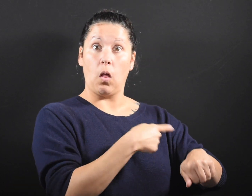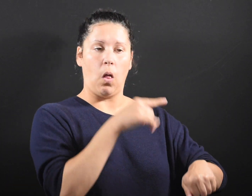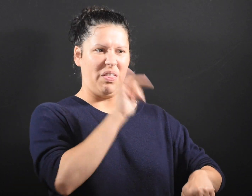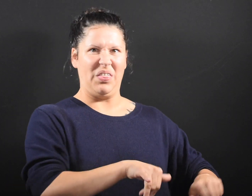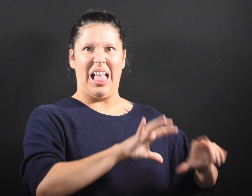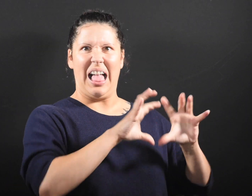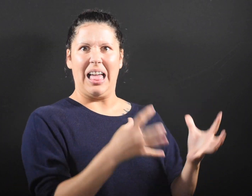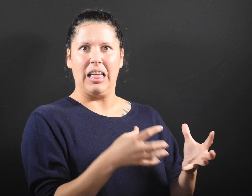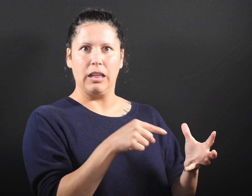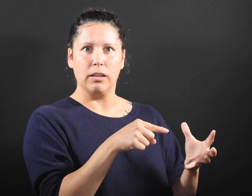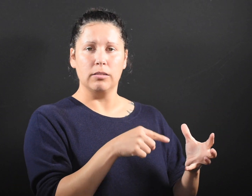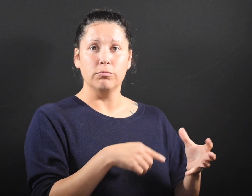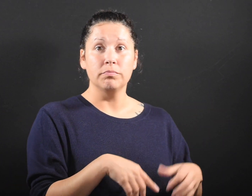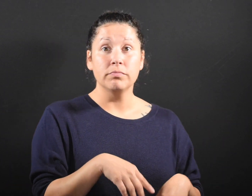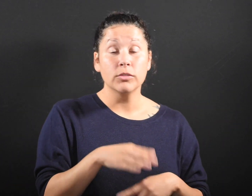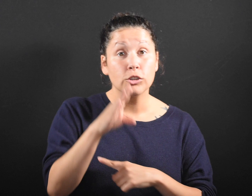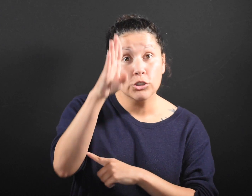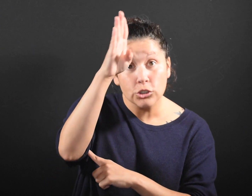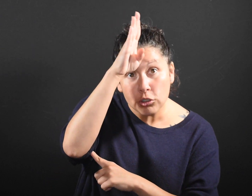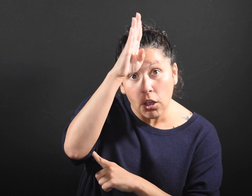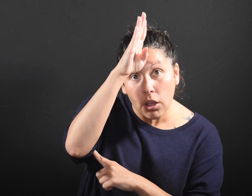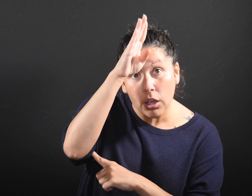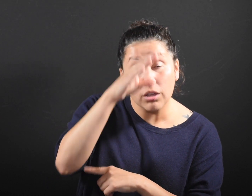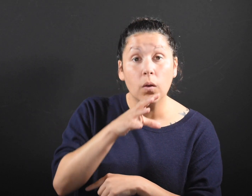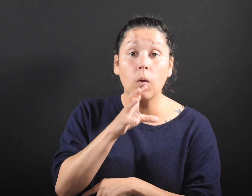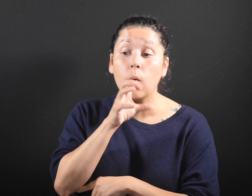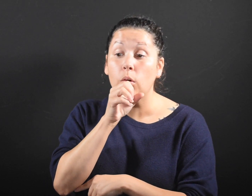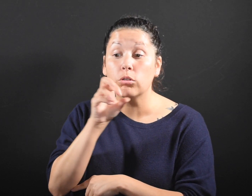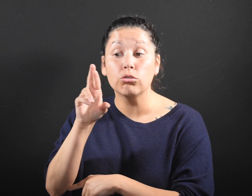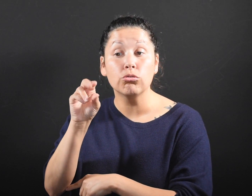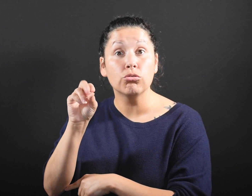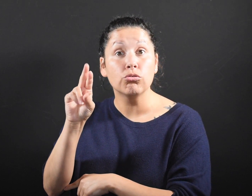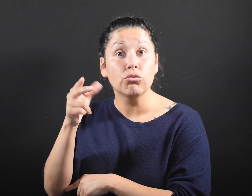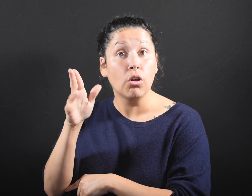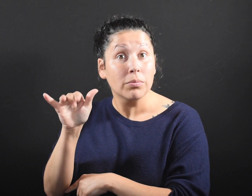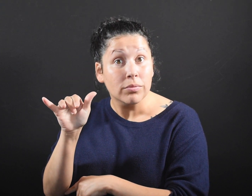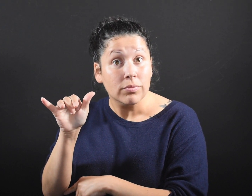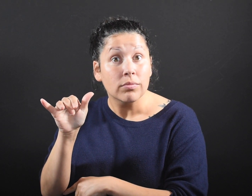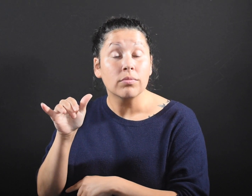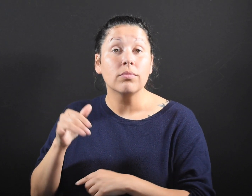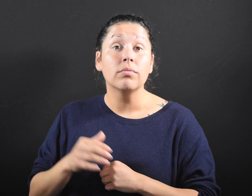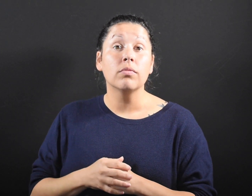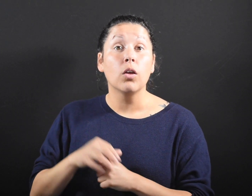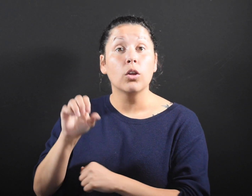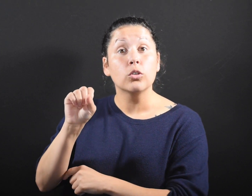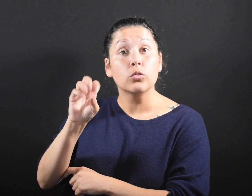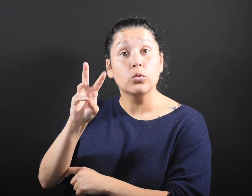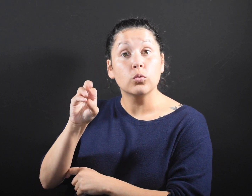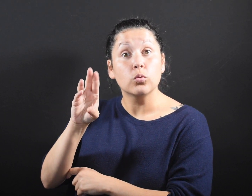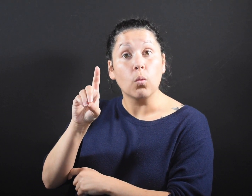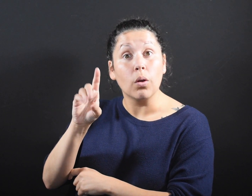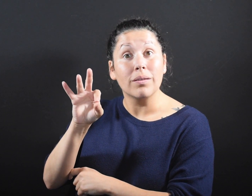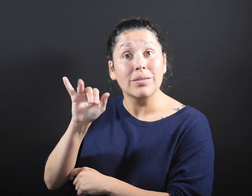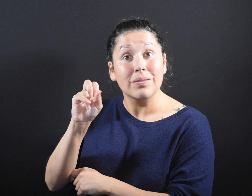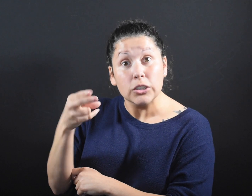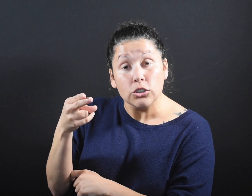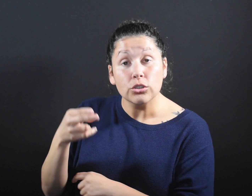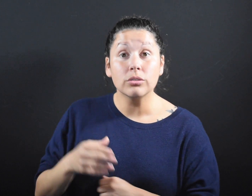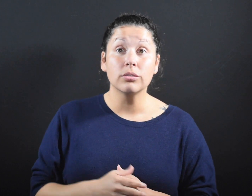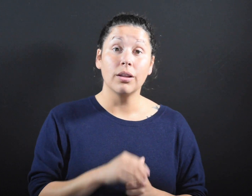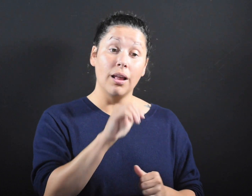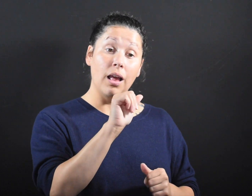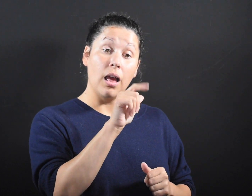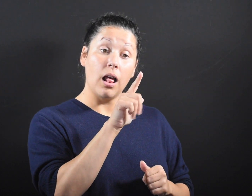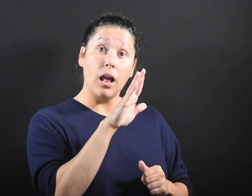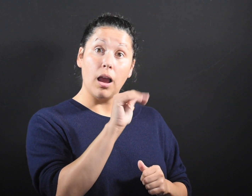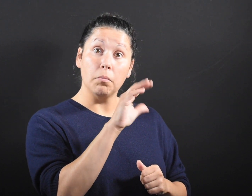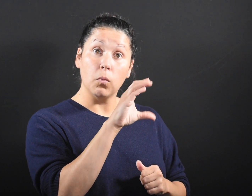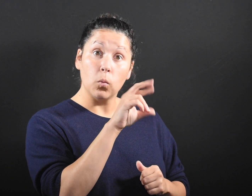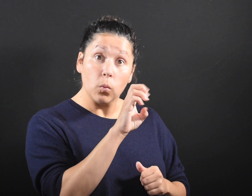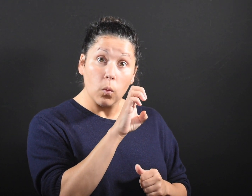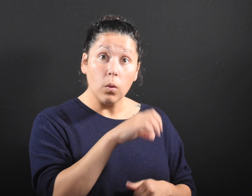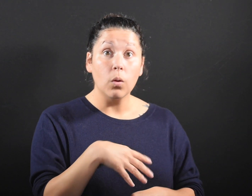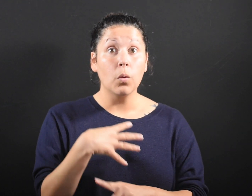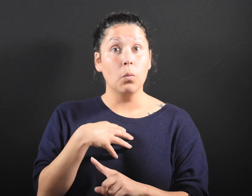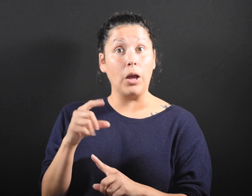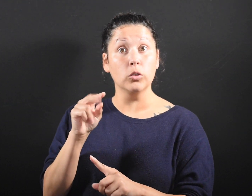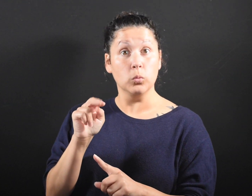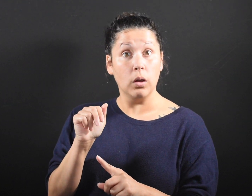fish and live longer, such as shark, orange roughy, swordfish, and albacore/white tuna.